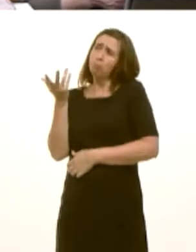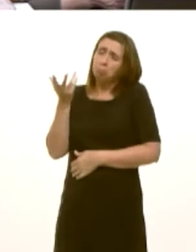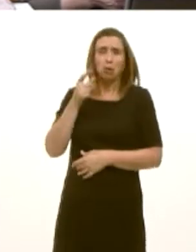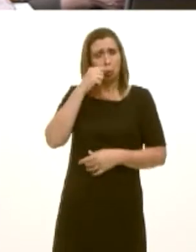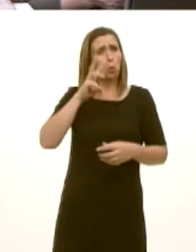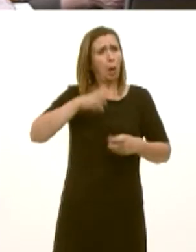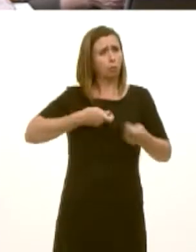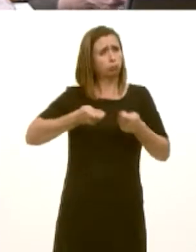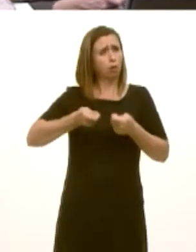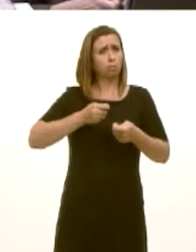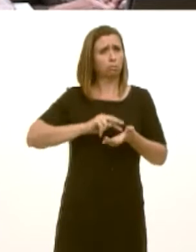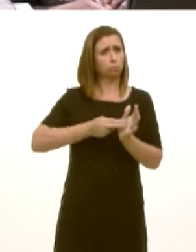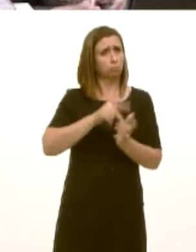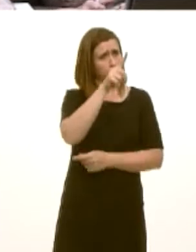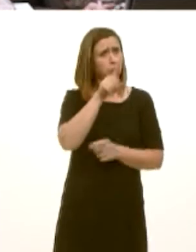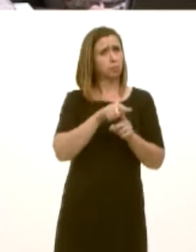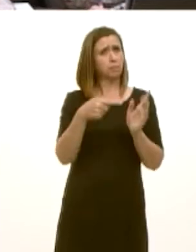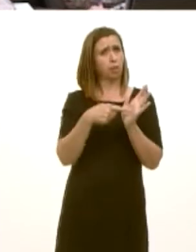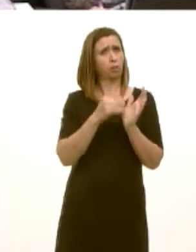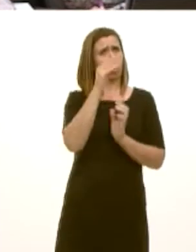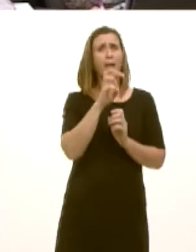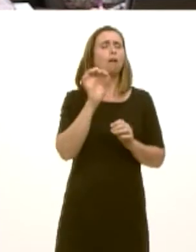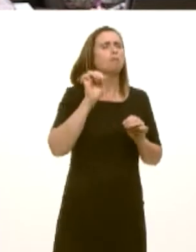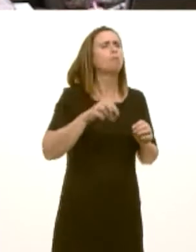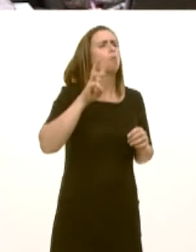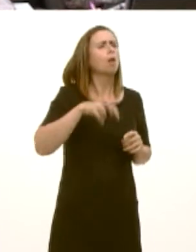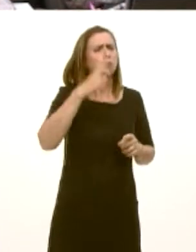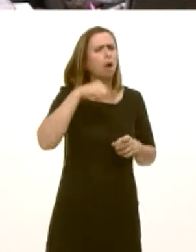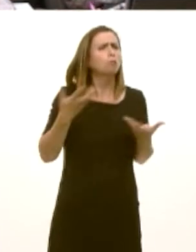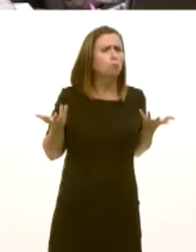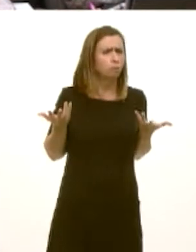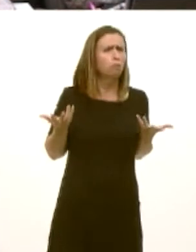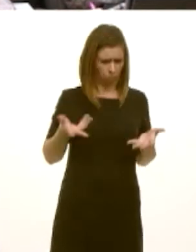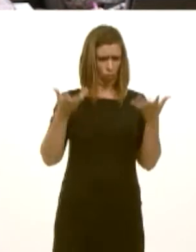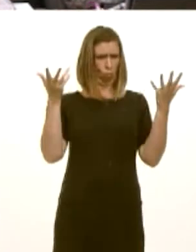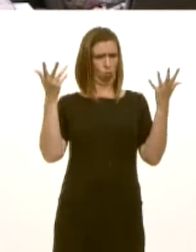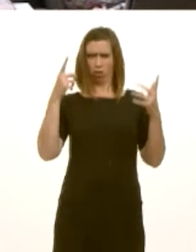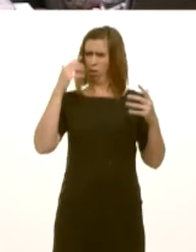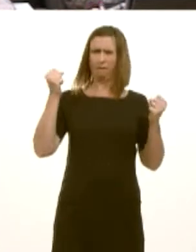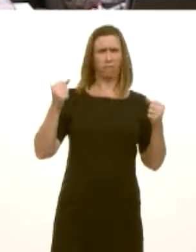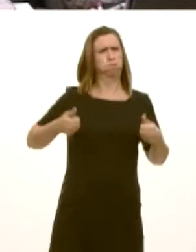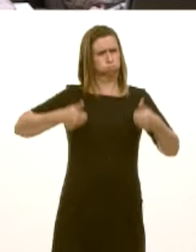I would always say that Welsh companies are the equal of anyone when it comes to organising events such as this.